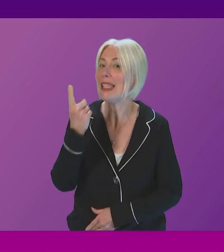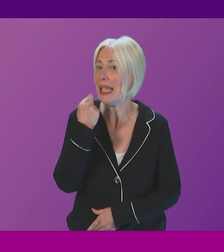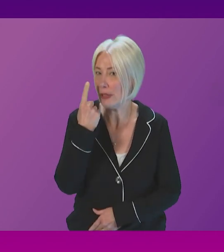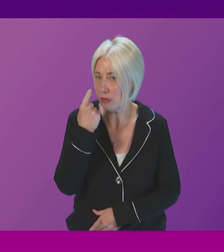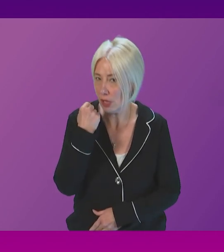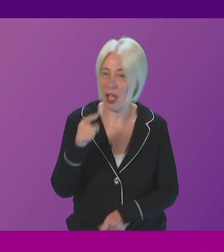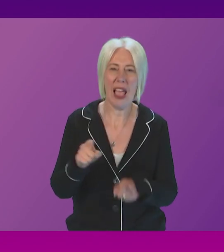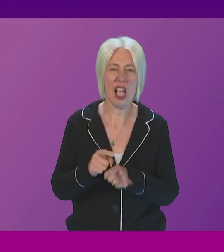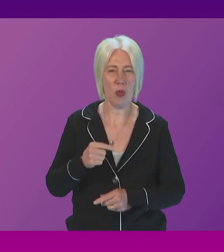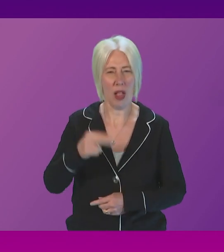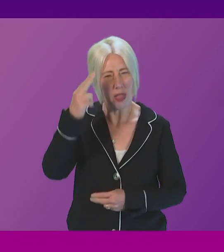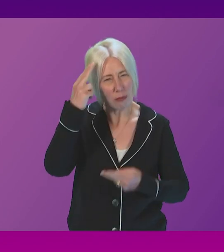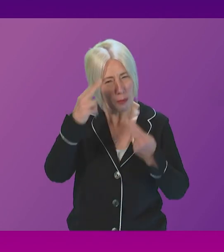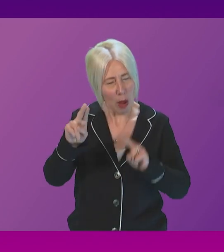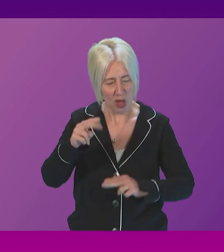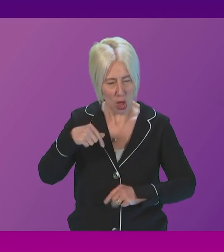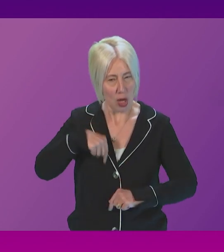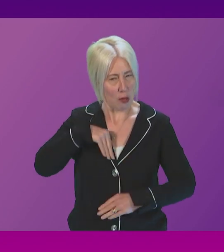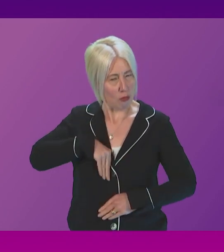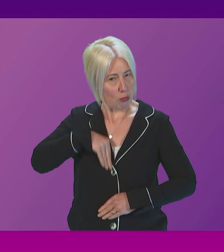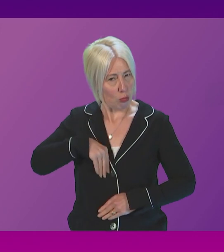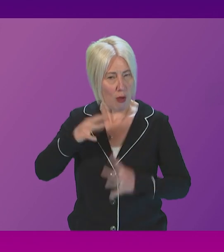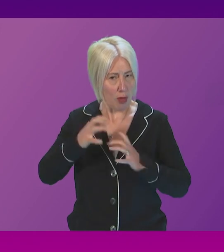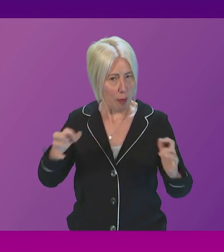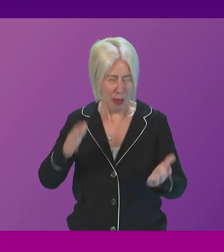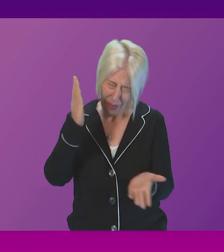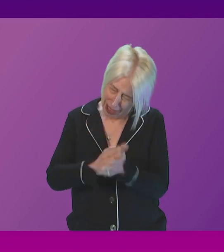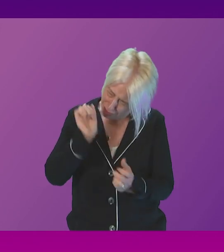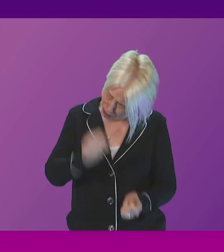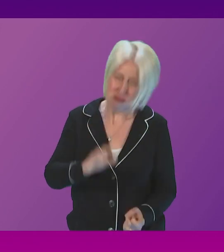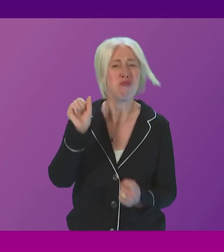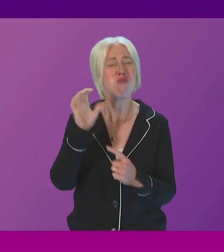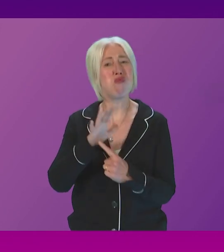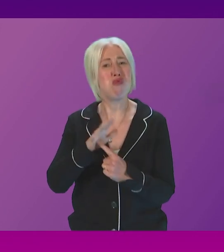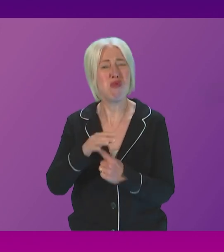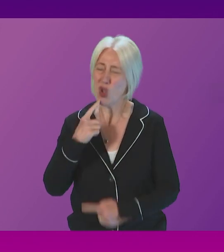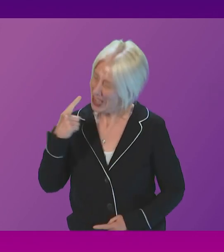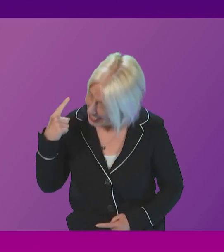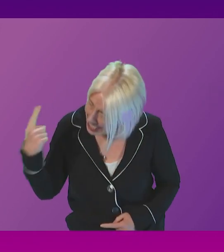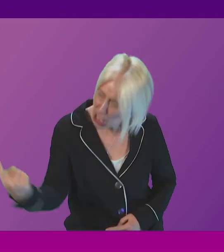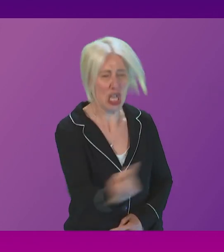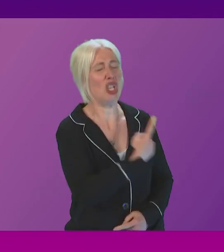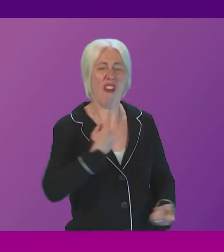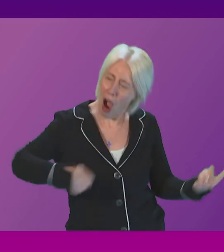Of course, the integrity and the reputation of the Parliament are of the utmost importance to each and every one of us in the chamber.